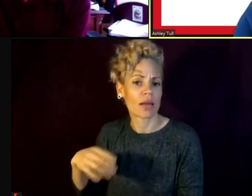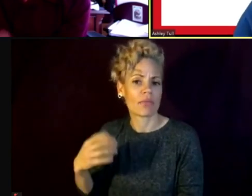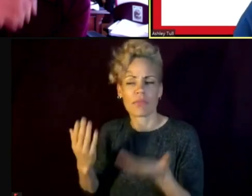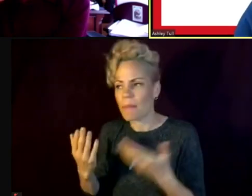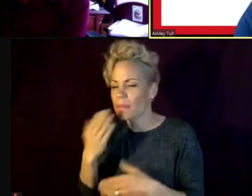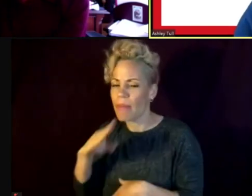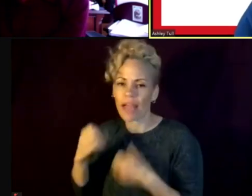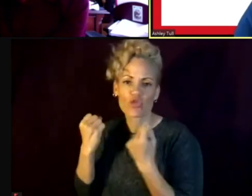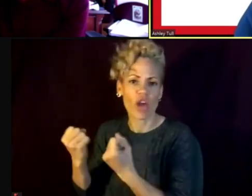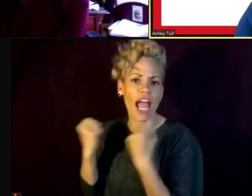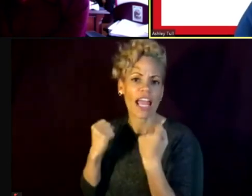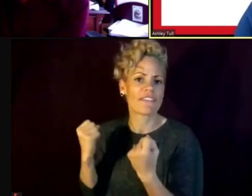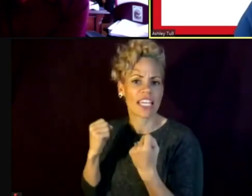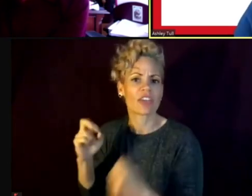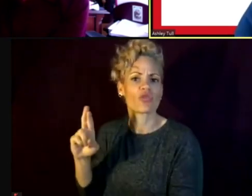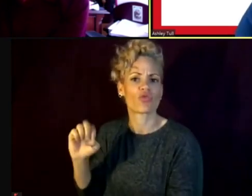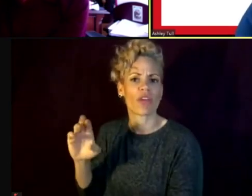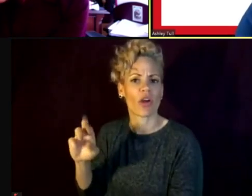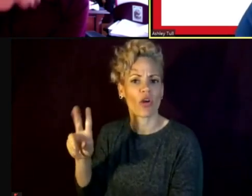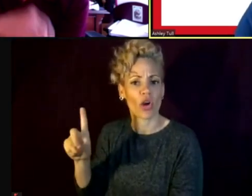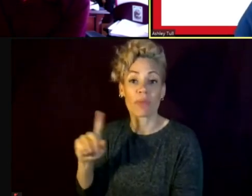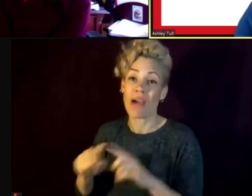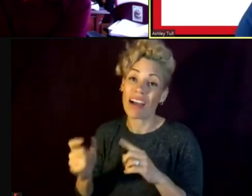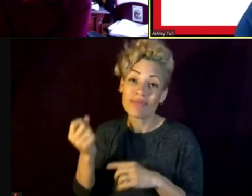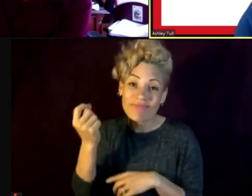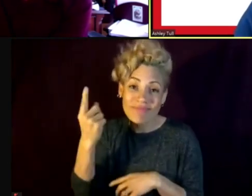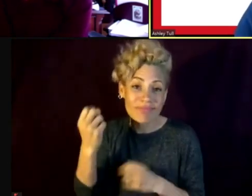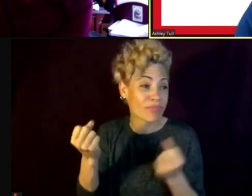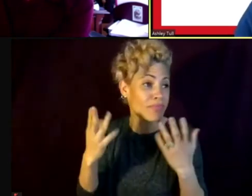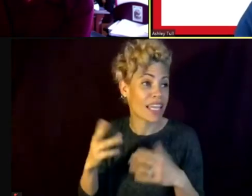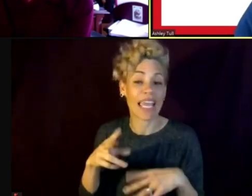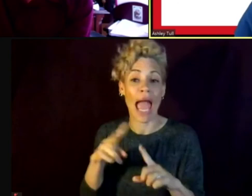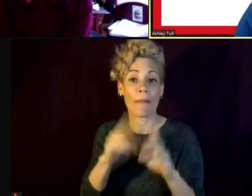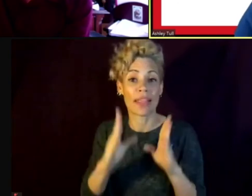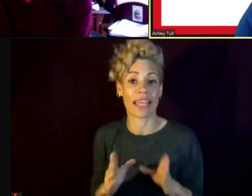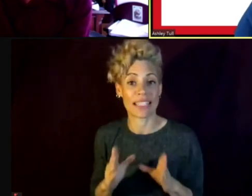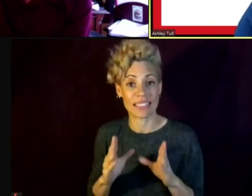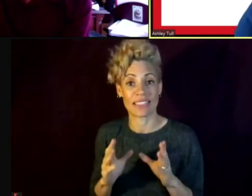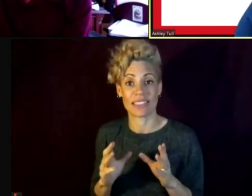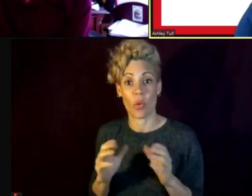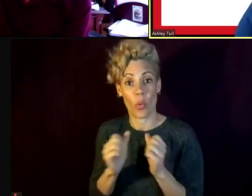But many applicants with disabilities do not drive and are simply left out of those jobs.